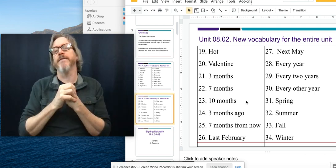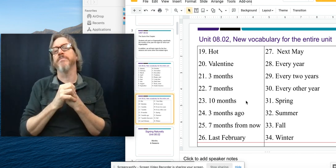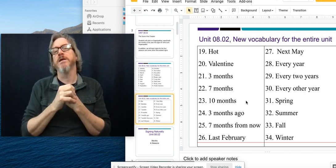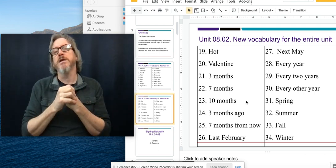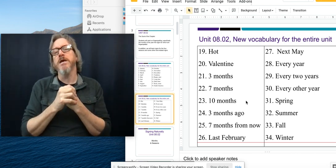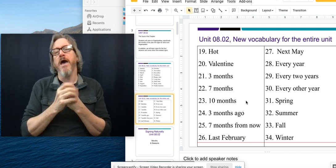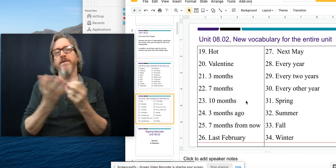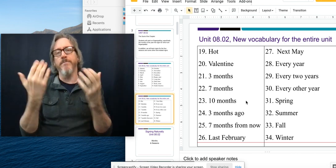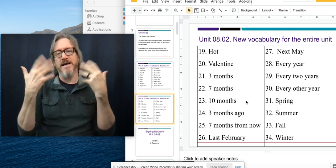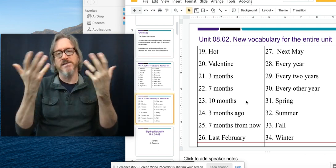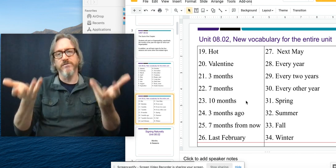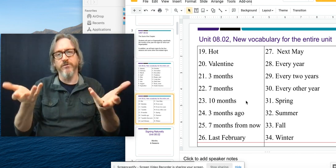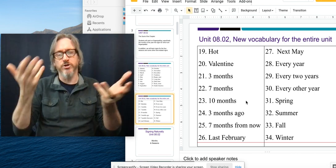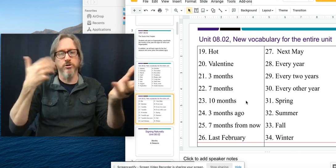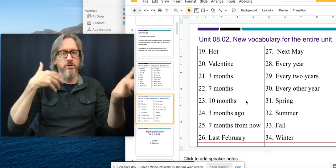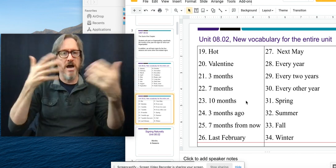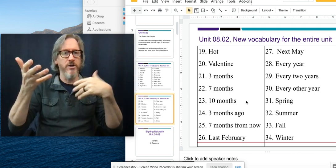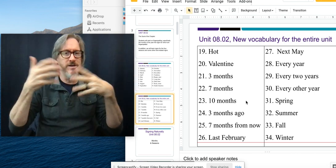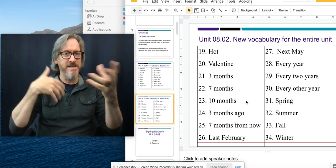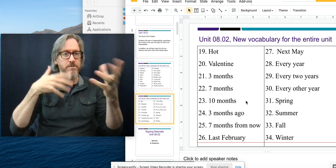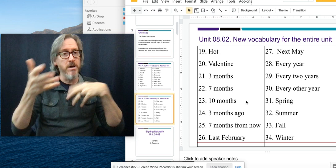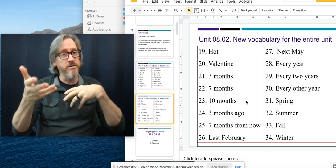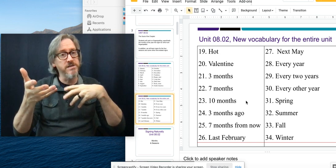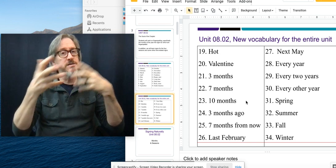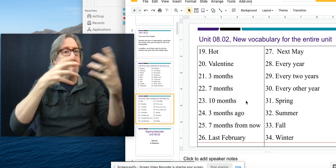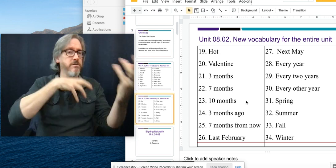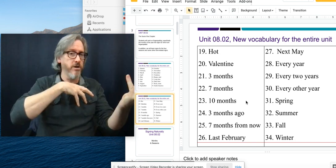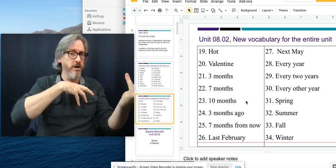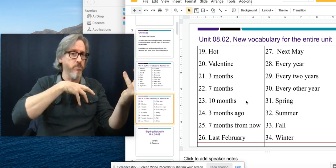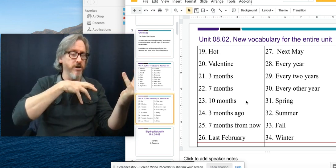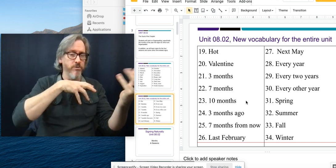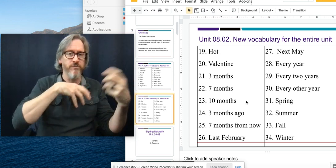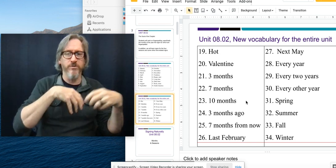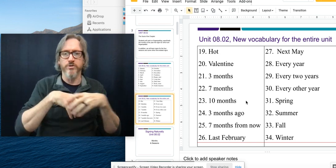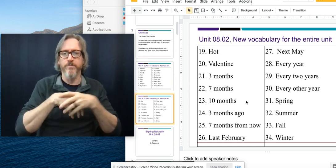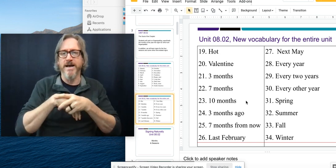like that and then past future how do we say the months incorporating with the future and